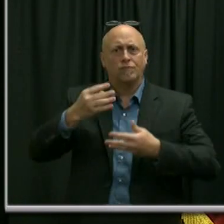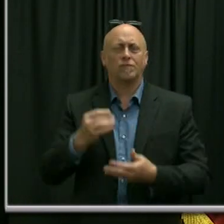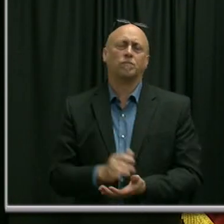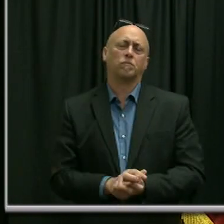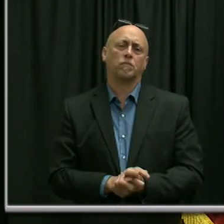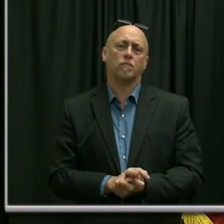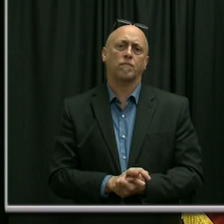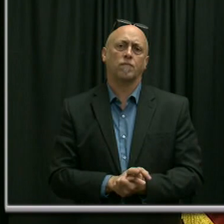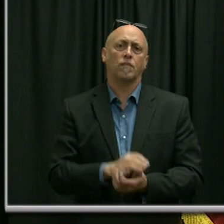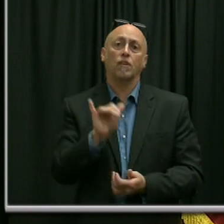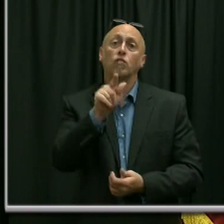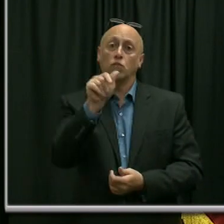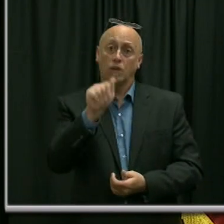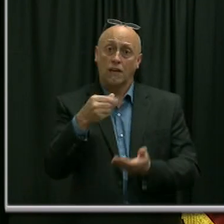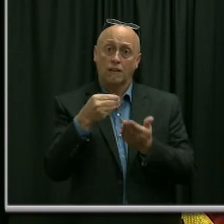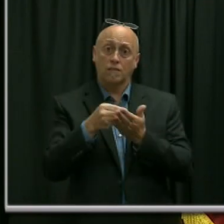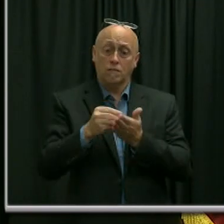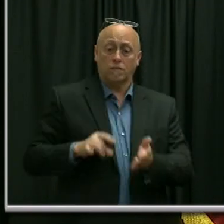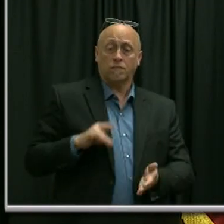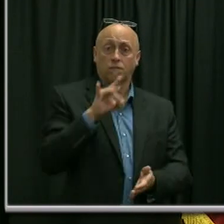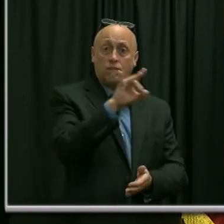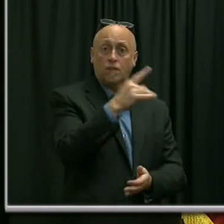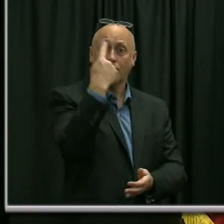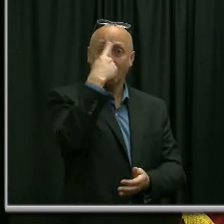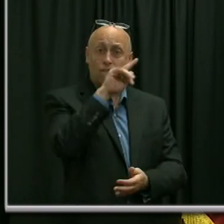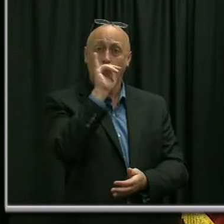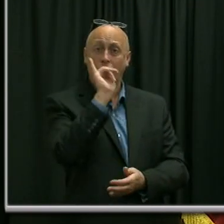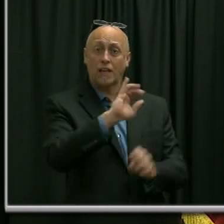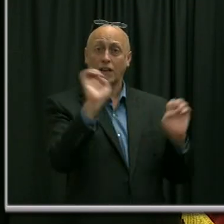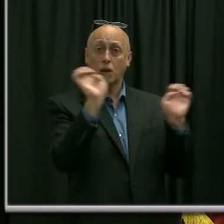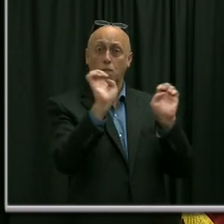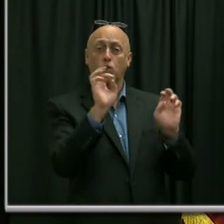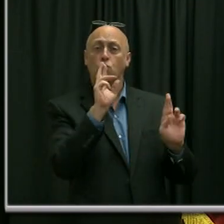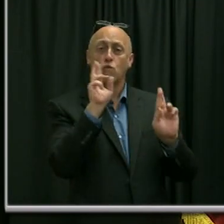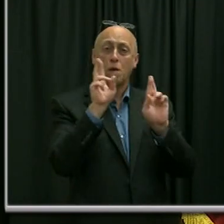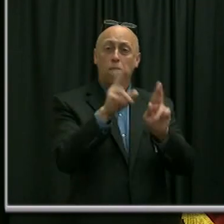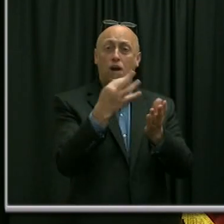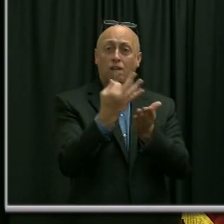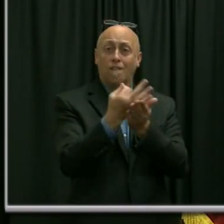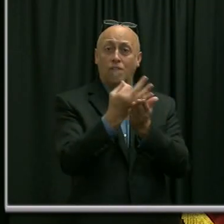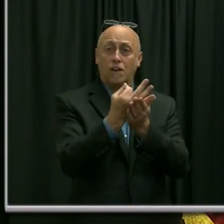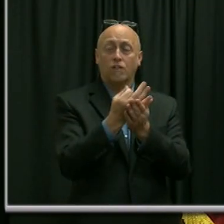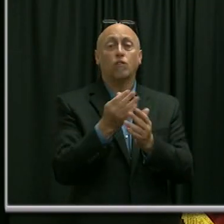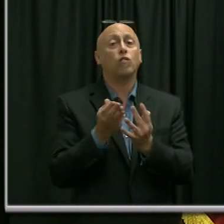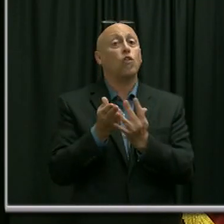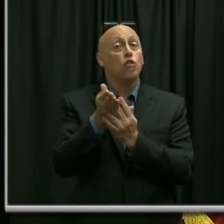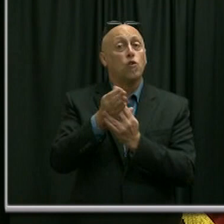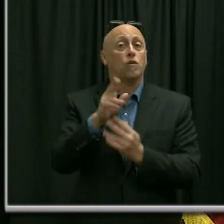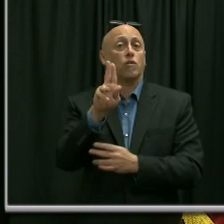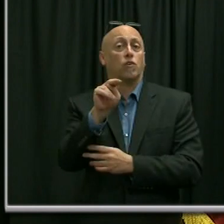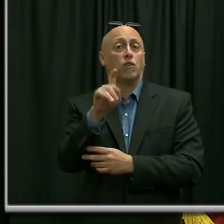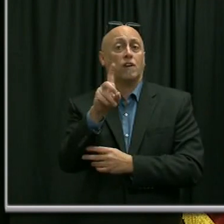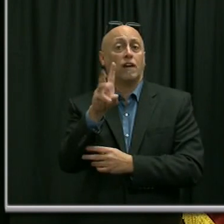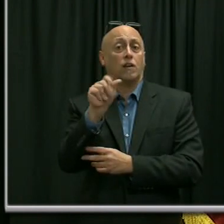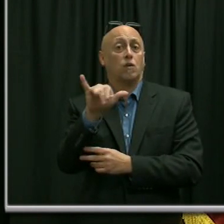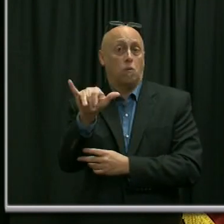YOU CAN ALSO VISIT THIS WEBSITE TO MAKE A CONTRIBUTION TO THE COVERT NINETEEN RESPONSE FUND.